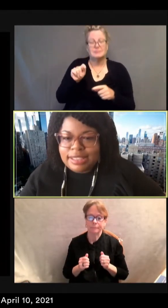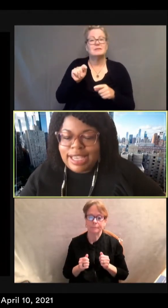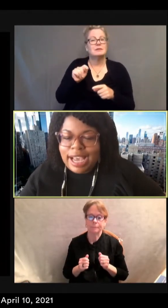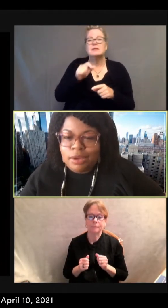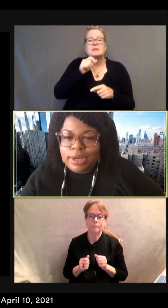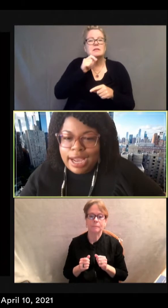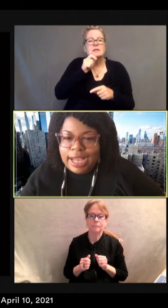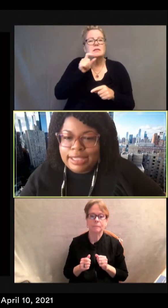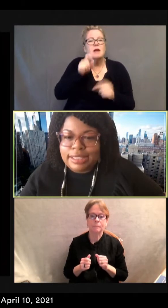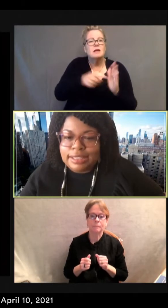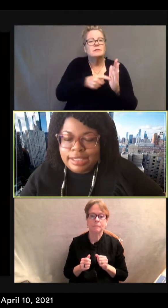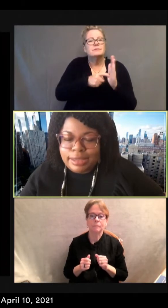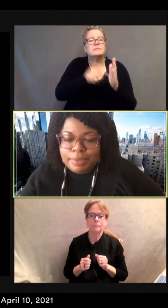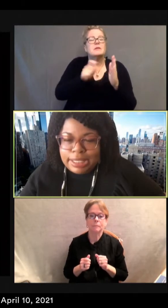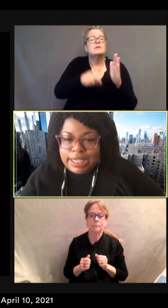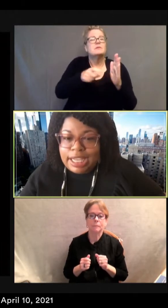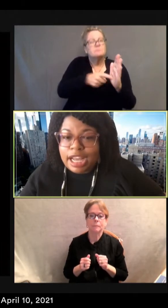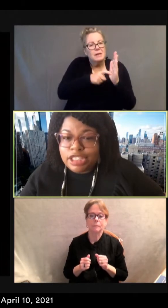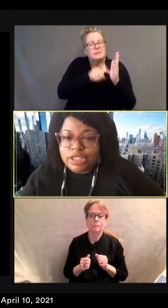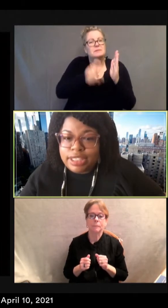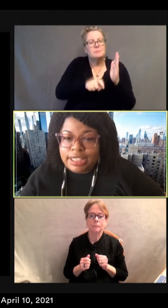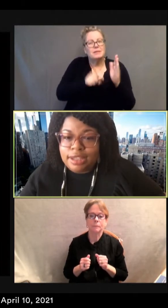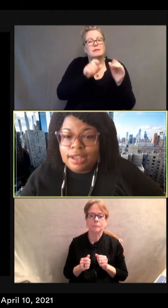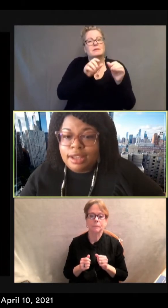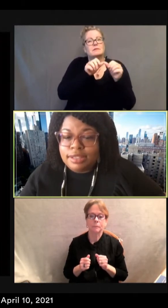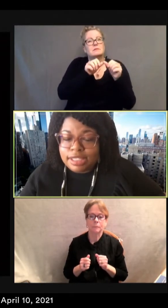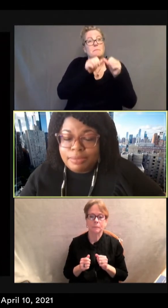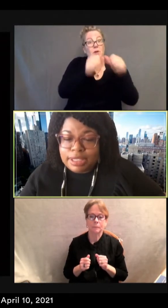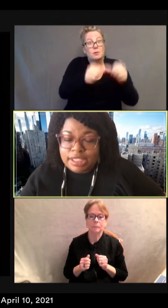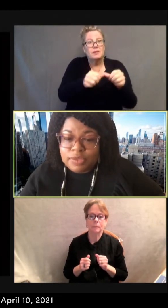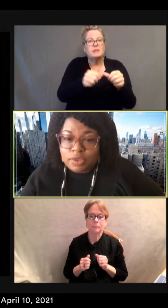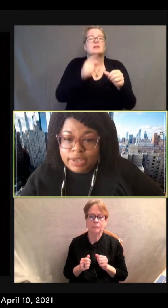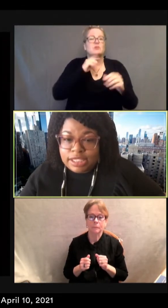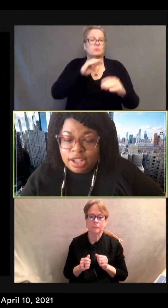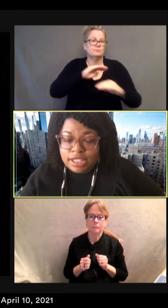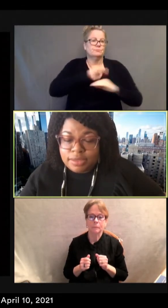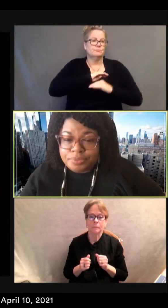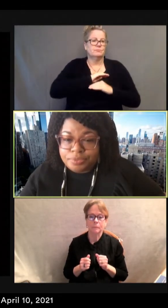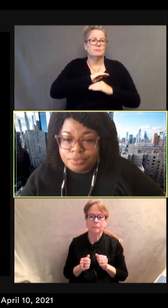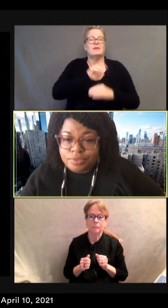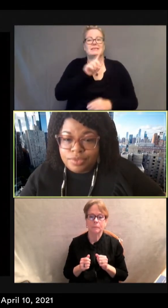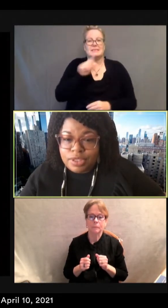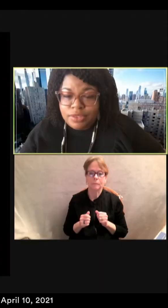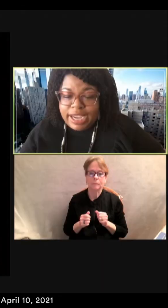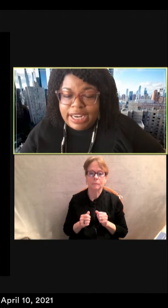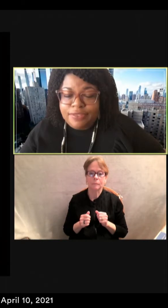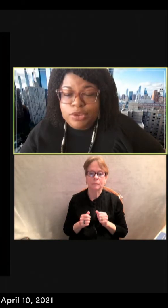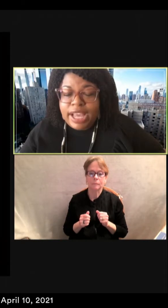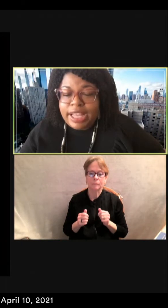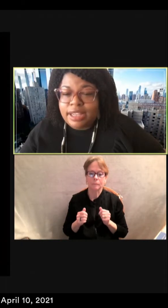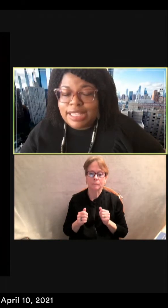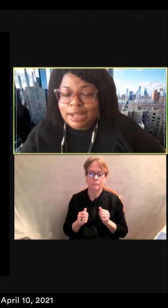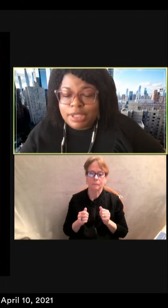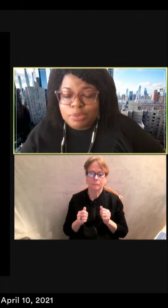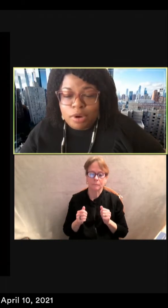count as a disability under the disability civil rights laws. If you can establish prong